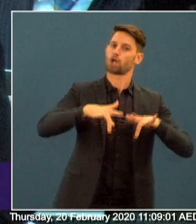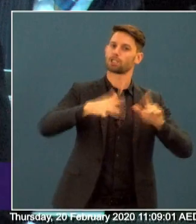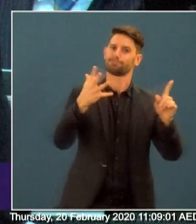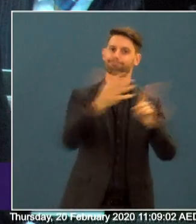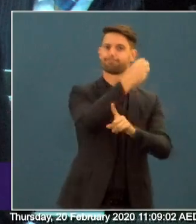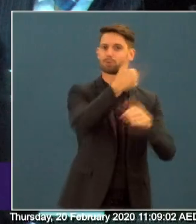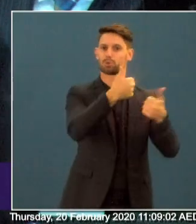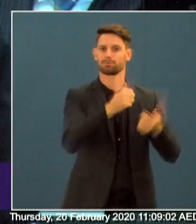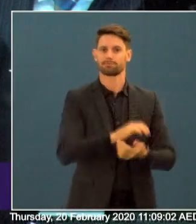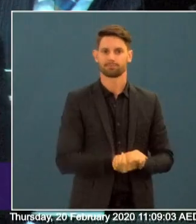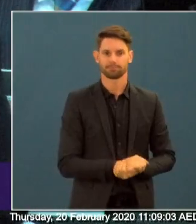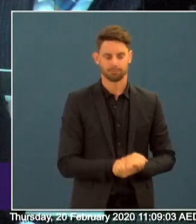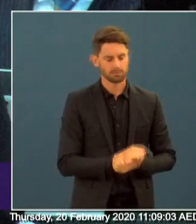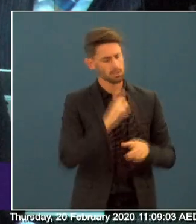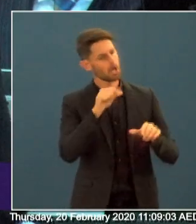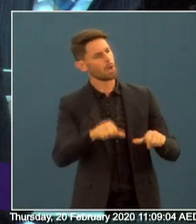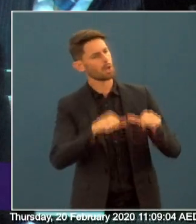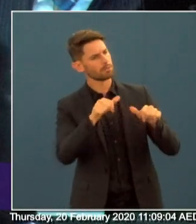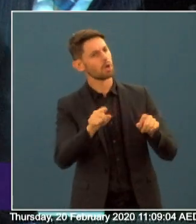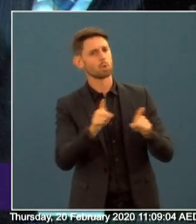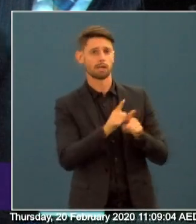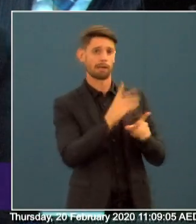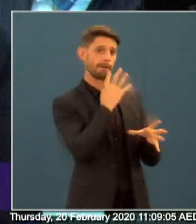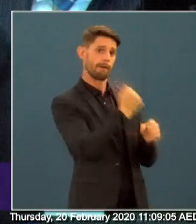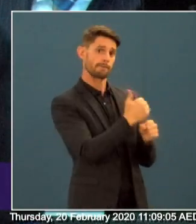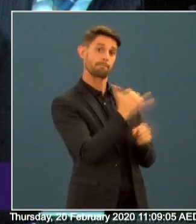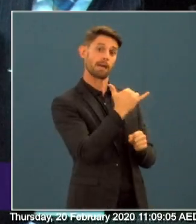that these human rights are expressed in very aspirational terms,